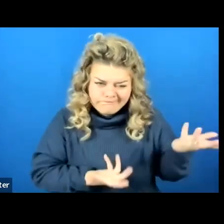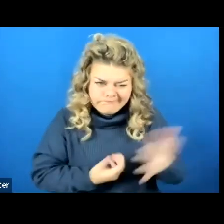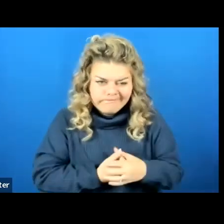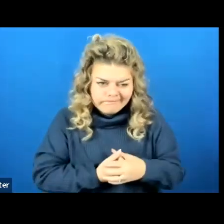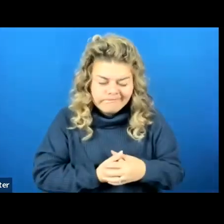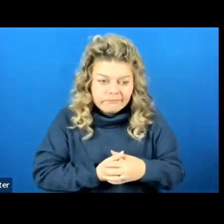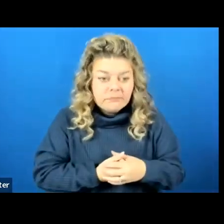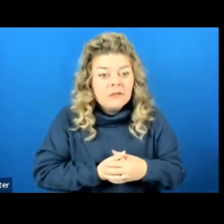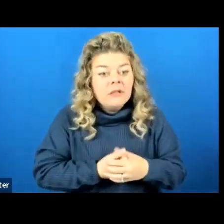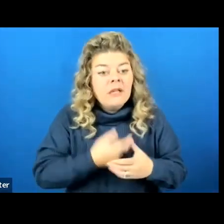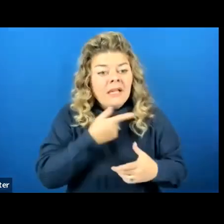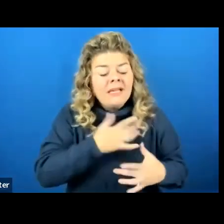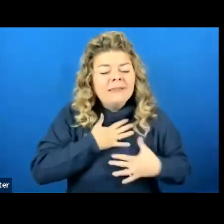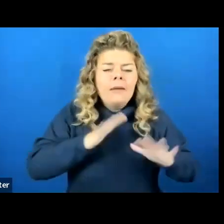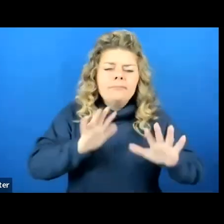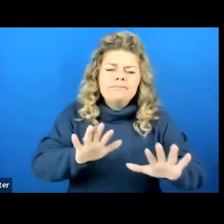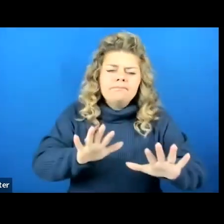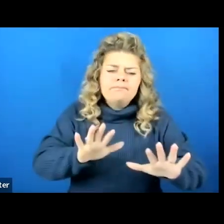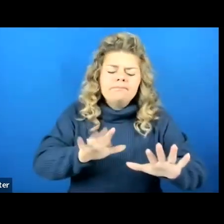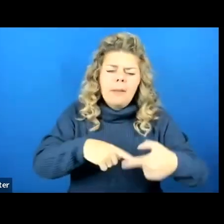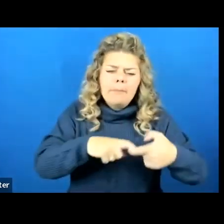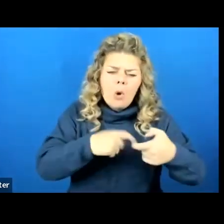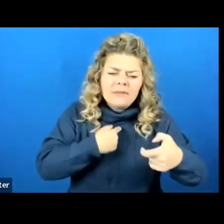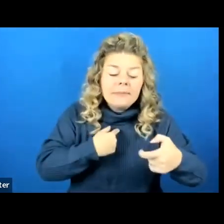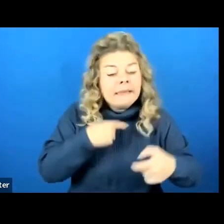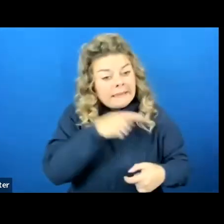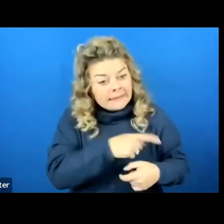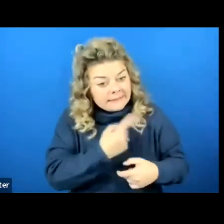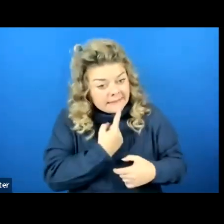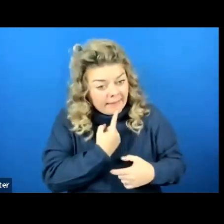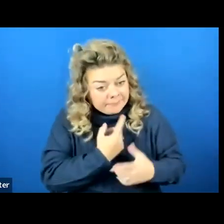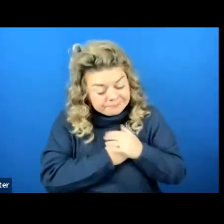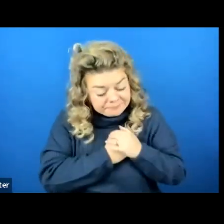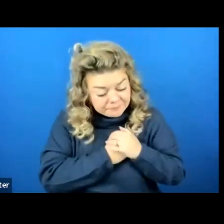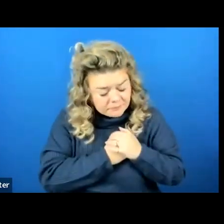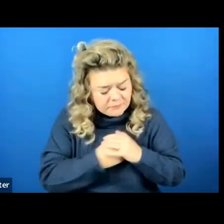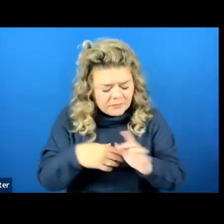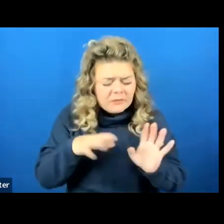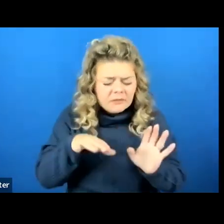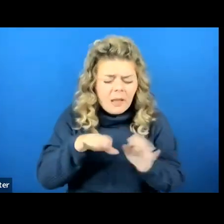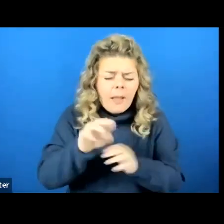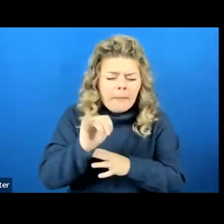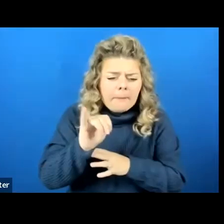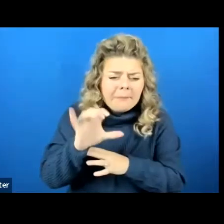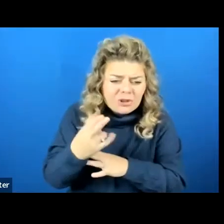He took a breath and he stopped me and he said Michigan needed me,